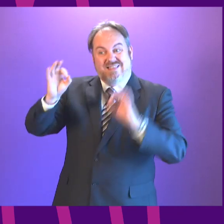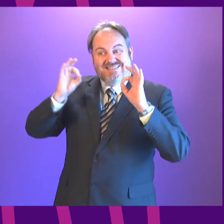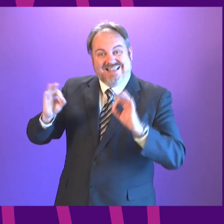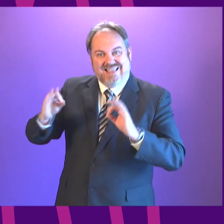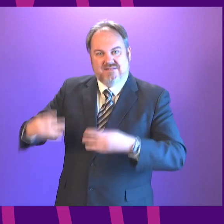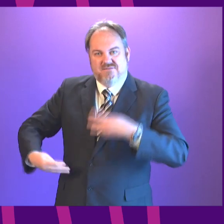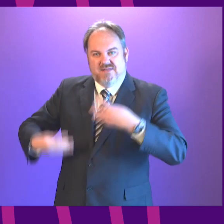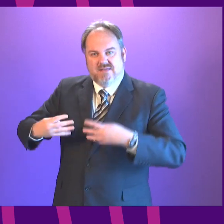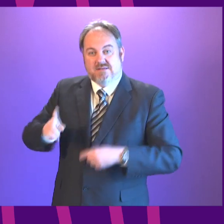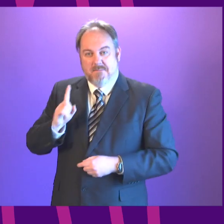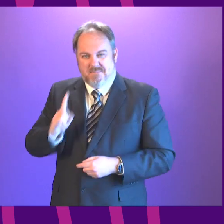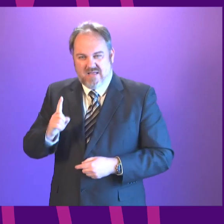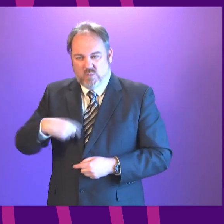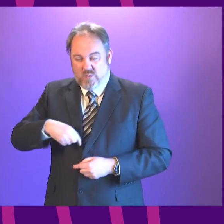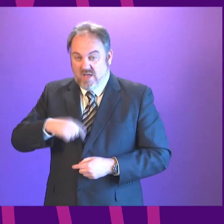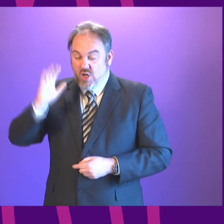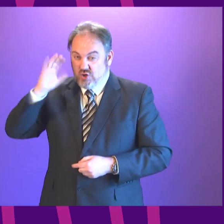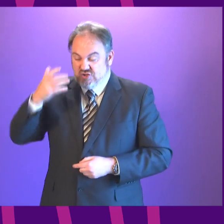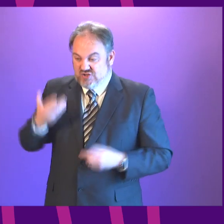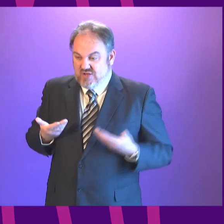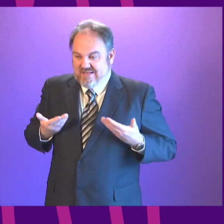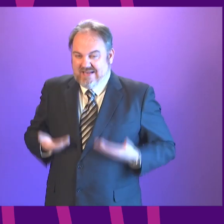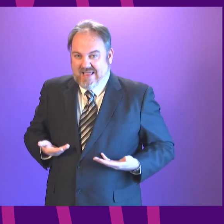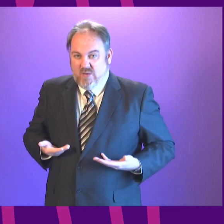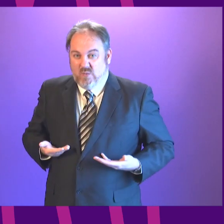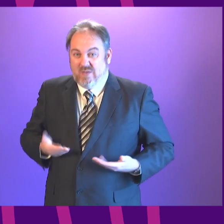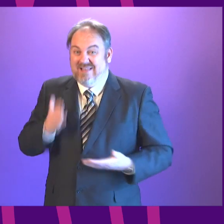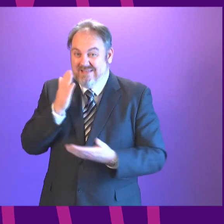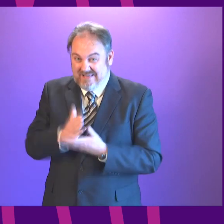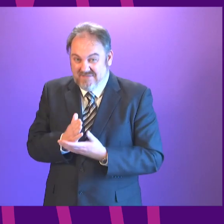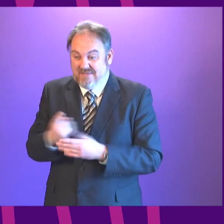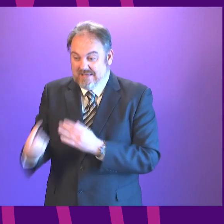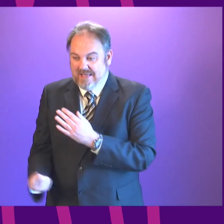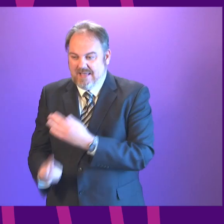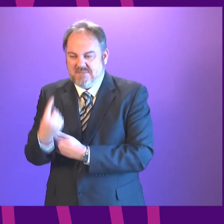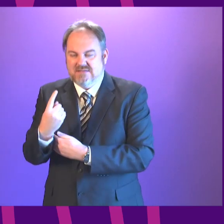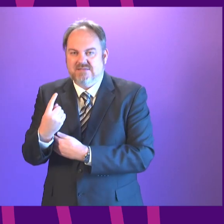However, if the concerns that we have now prove to be well founded, by then it would